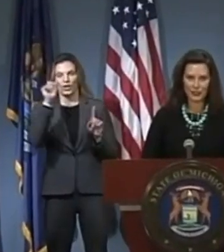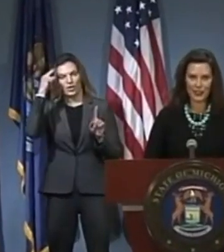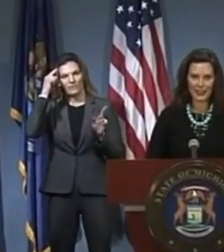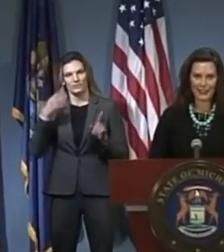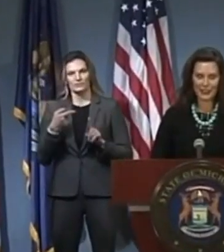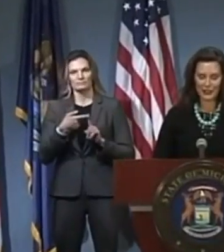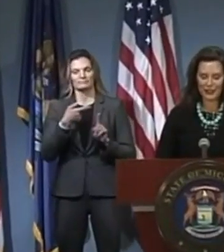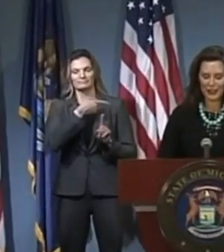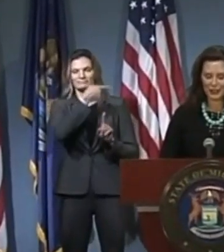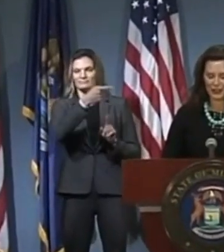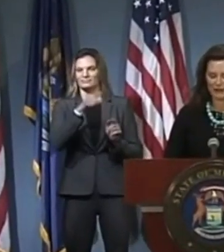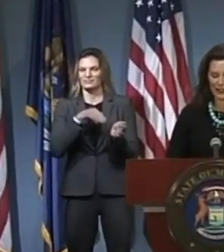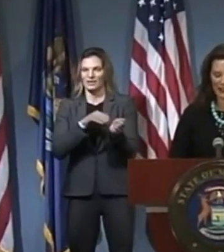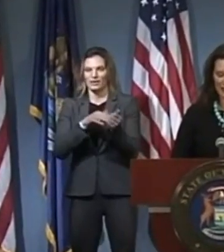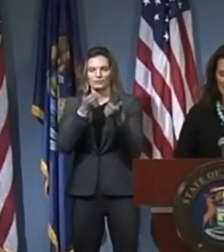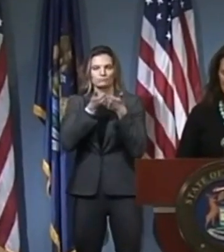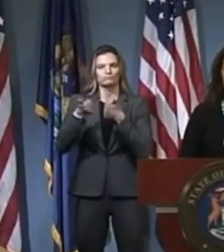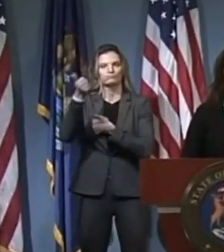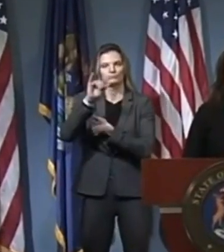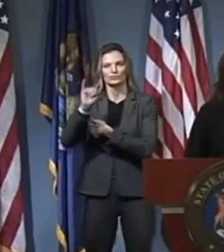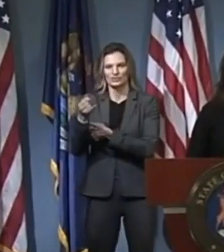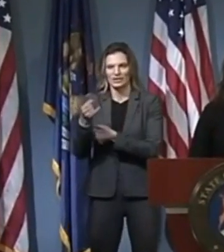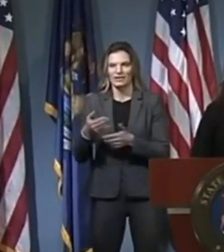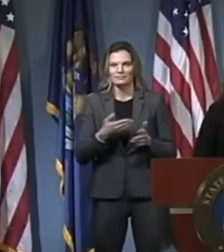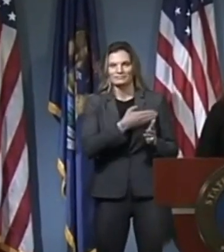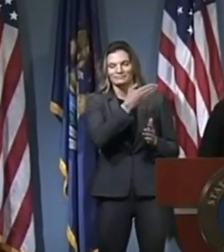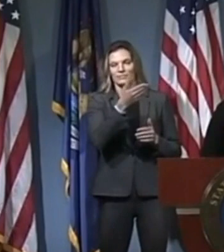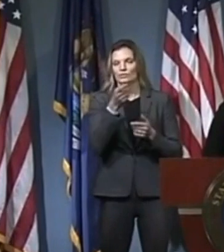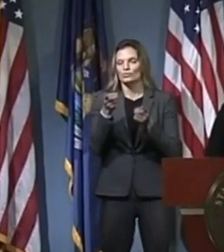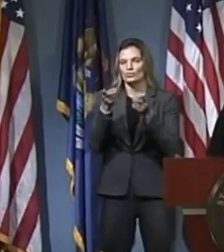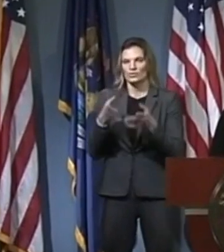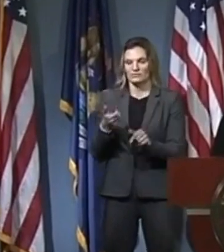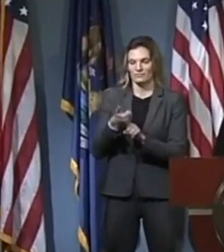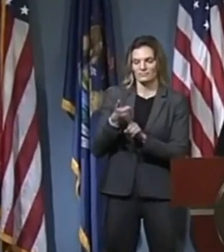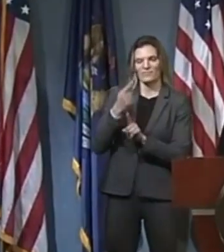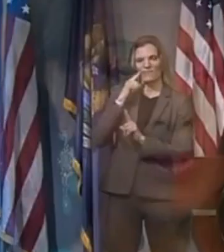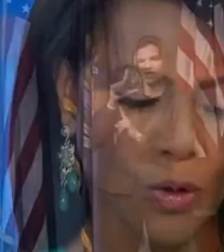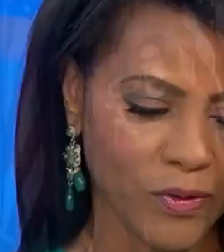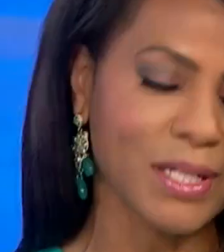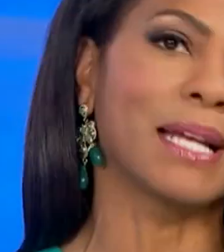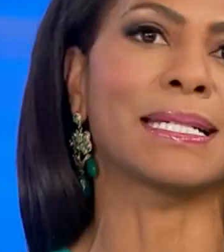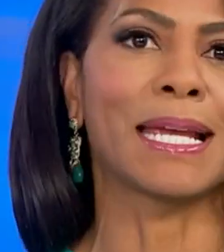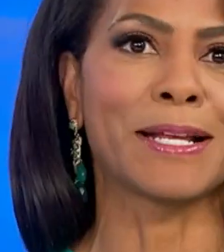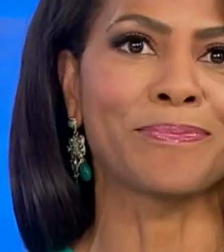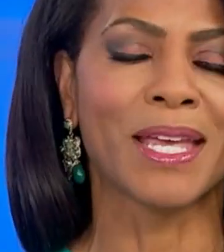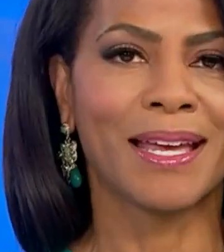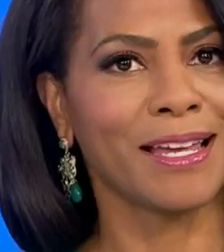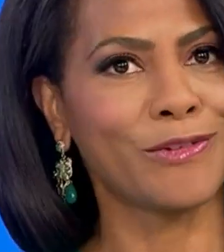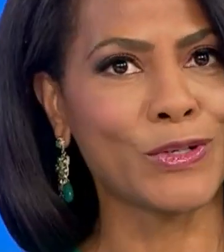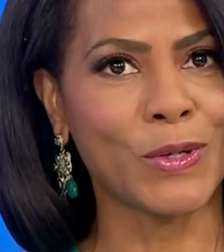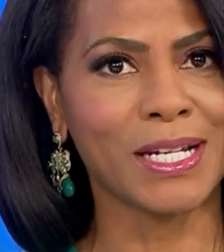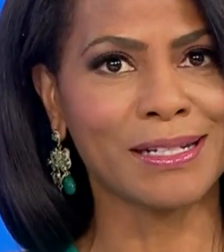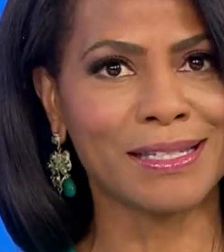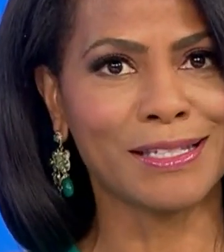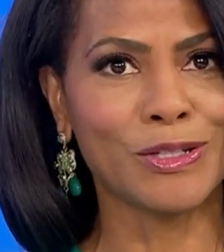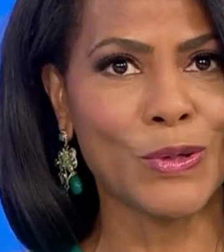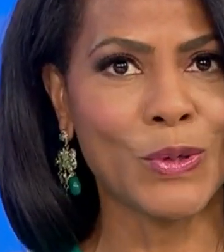WE BEGIN WITH A CORONAVIRUS MILESTONE. MICHIGAN MARKING SIX MONTHS SINCE WE SAW OUR FIRST